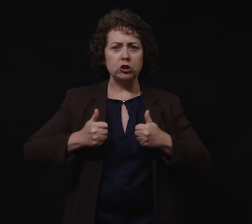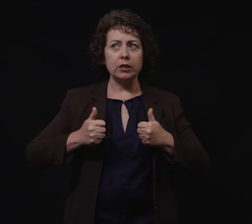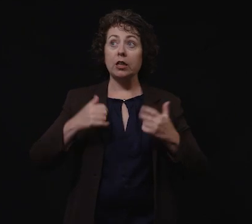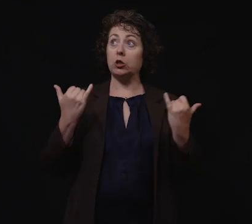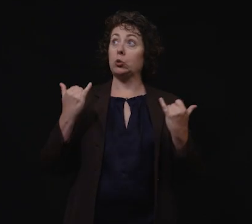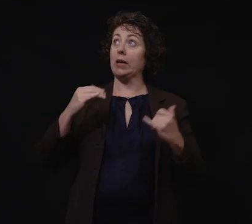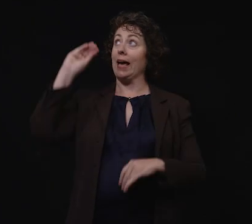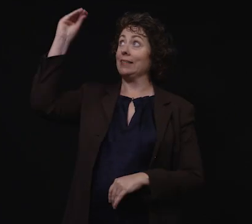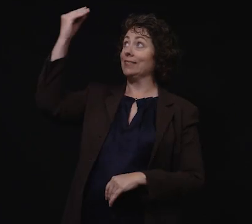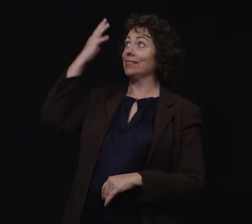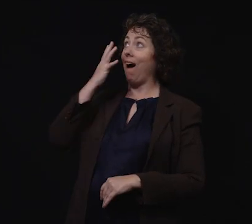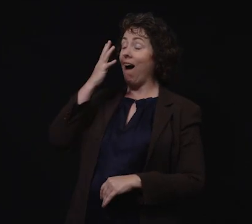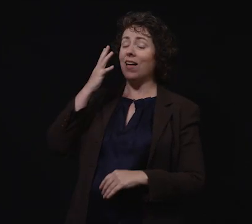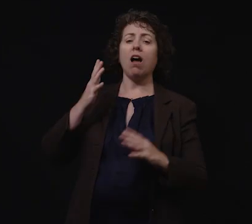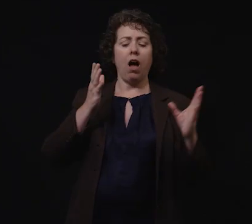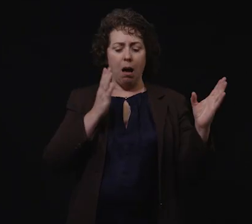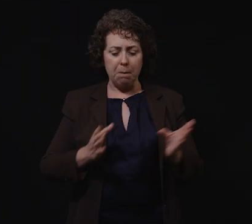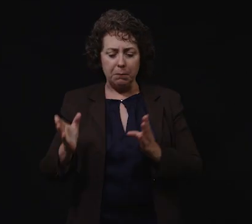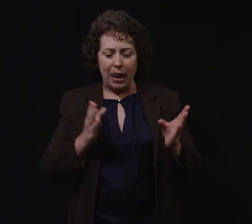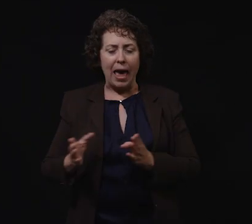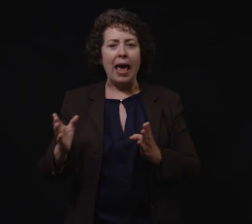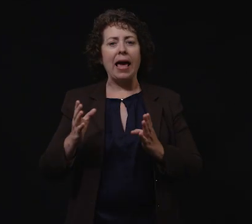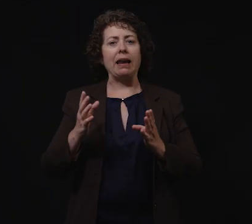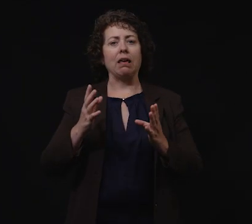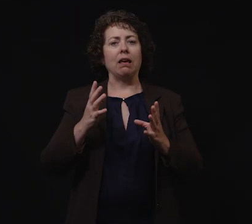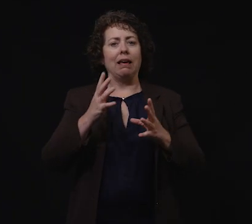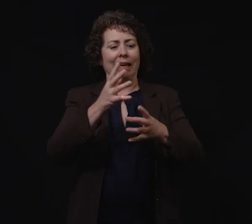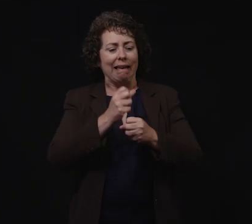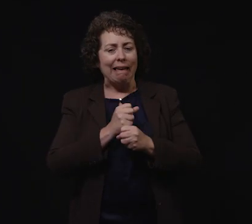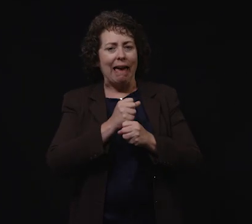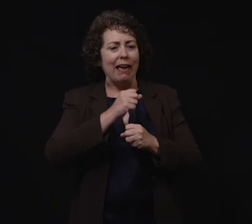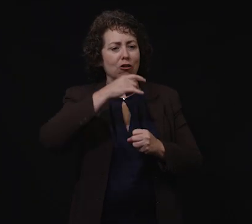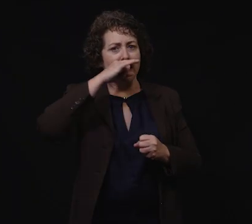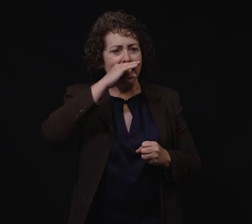Make your plan get your kit and by all means please stay informed